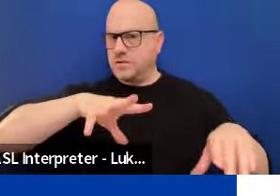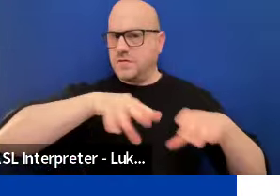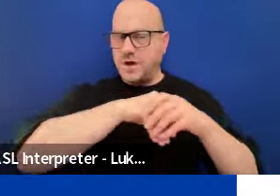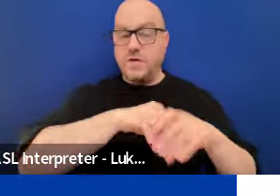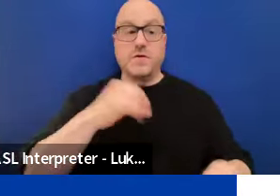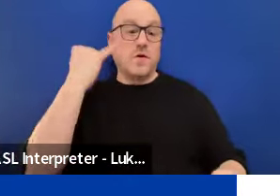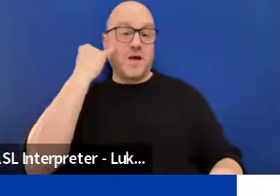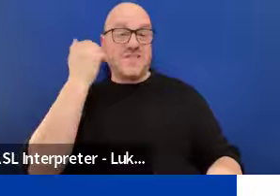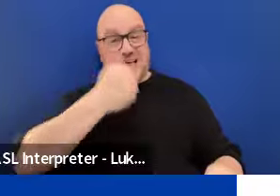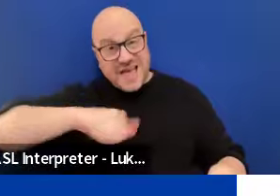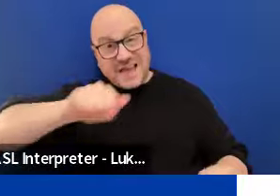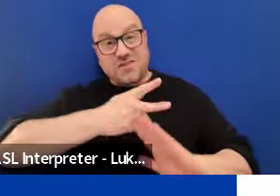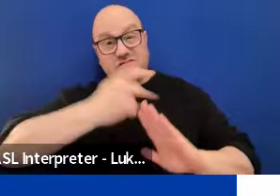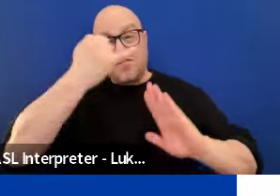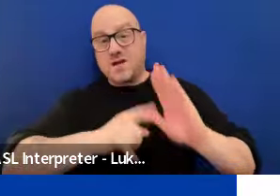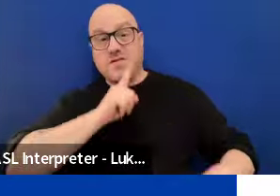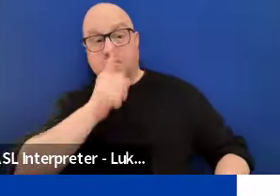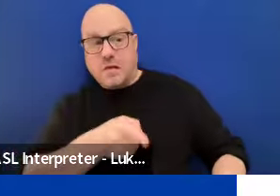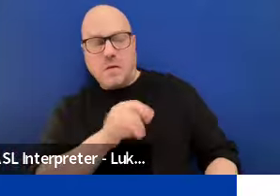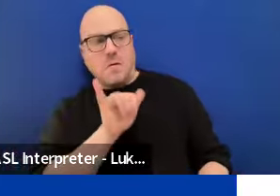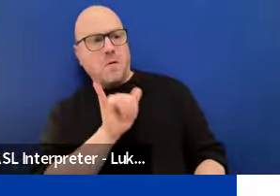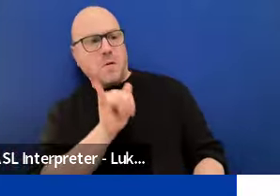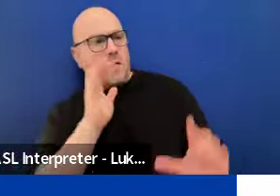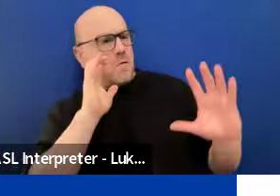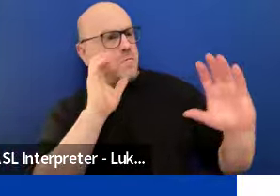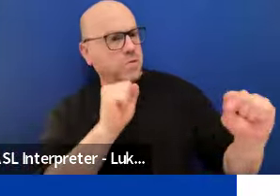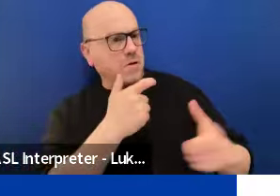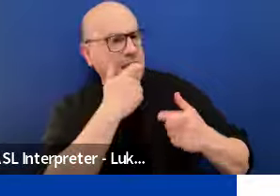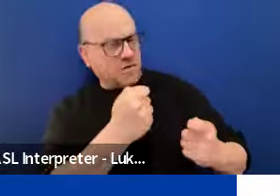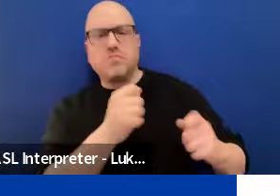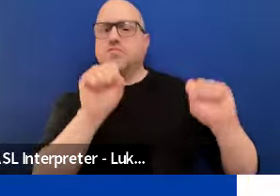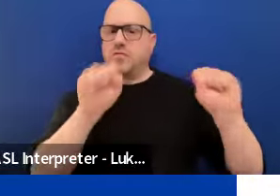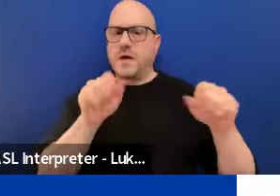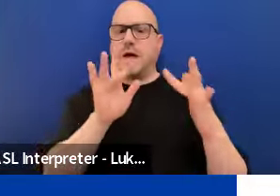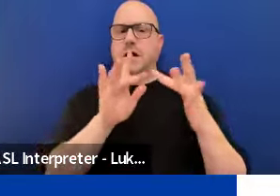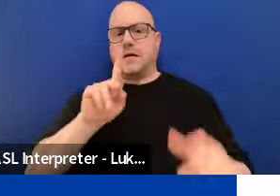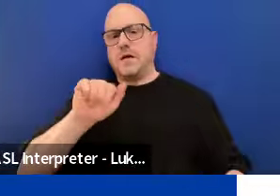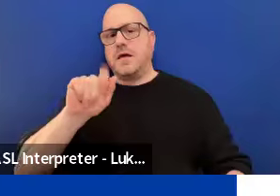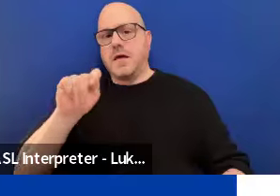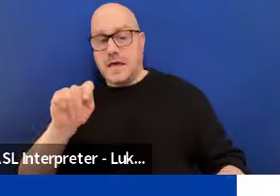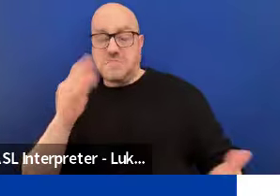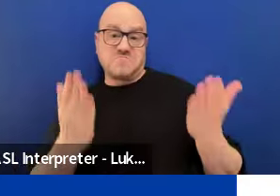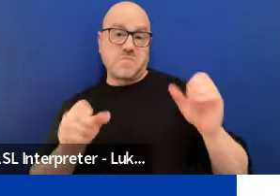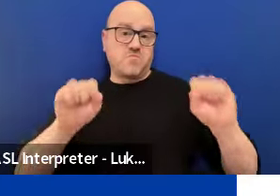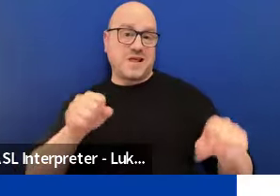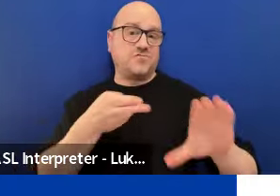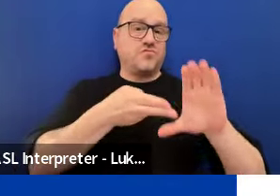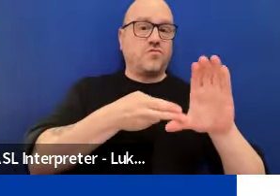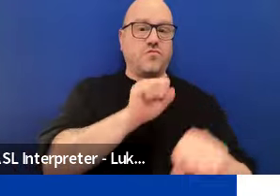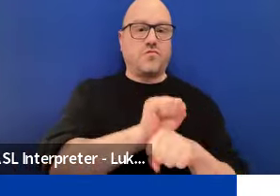WAYS TO GET ENGAGED. SO, IF ANY OF THE EFFORTS SPARK YOUR INTEREST, PLEASE GET IN TOUCH